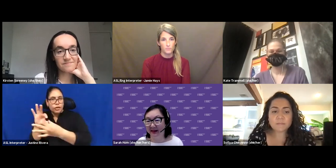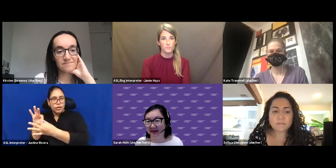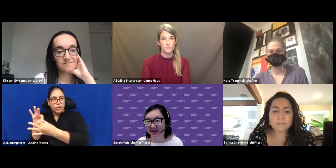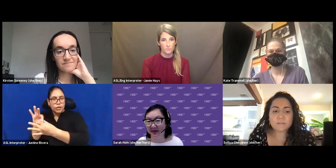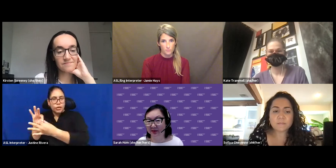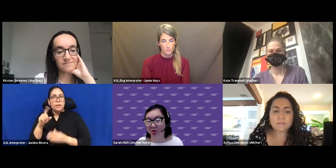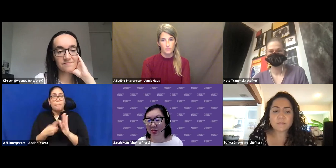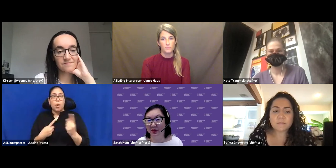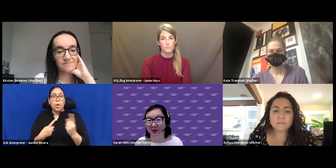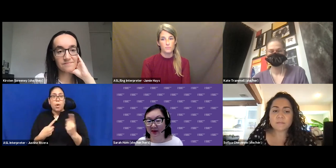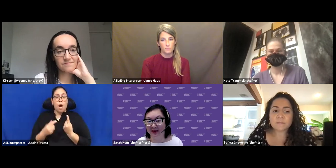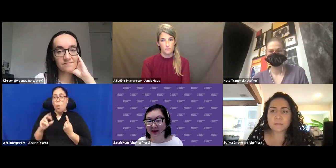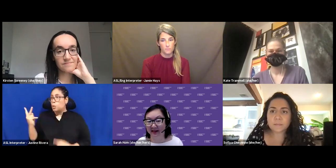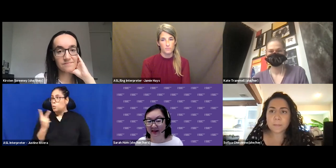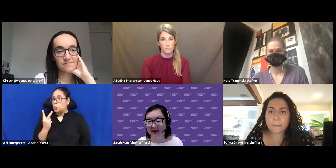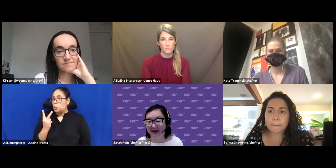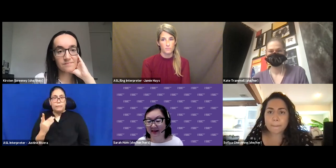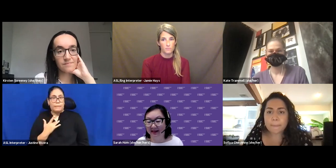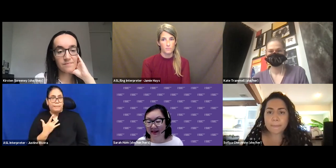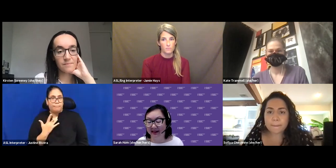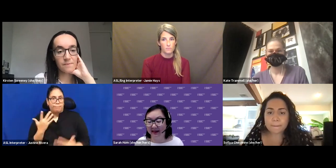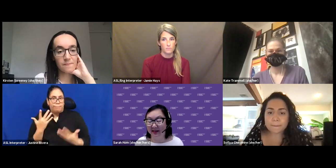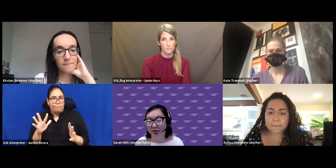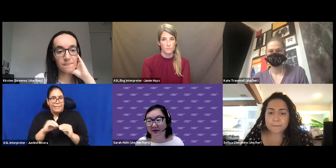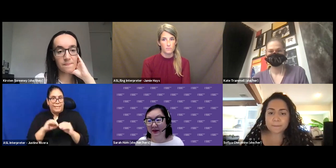by ourselves doing the work and thinking, gosh, wouldn't it be